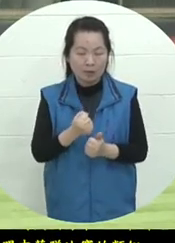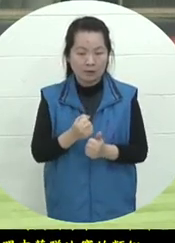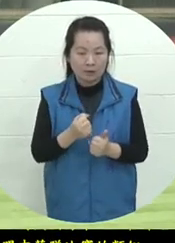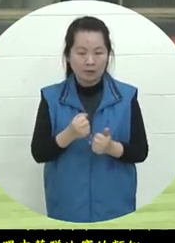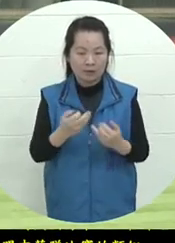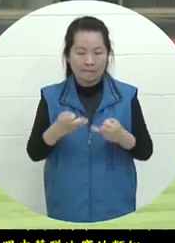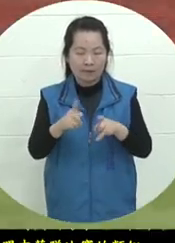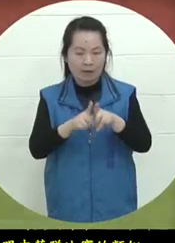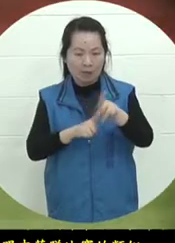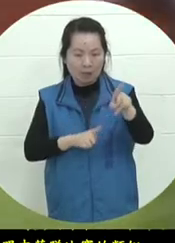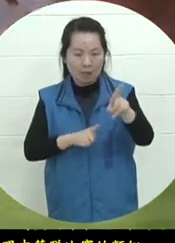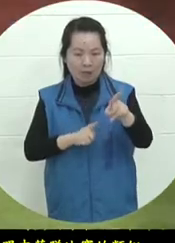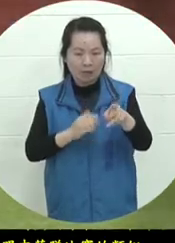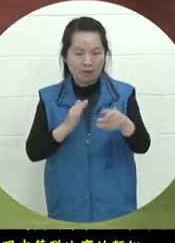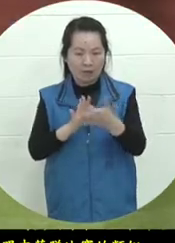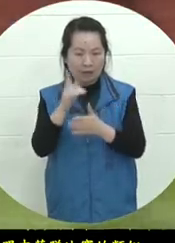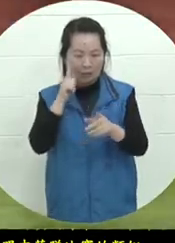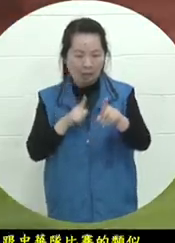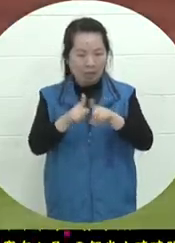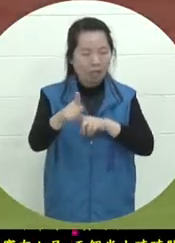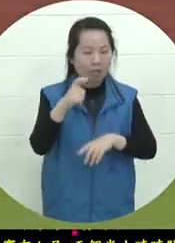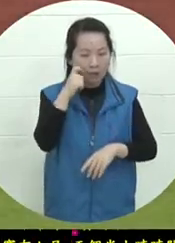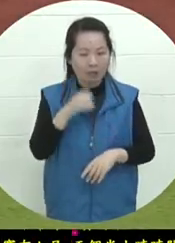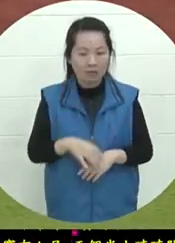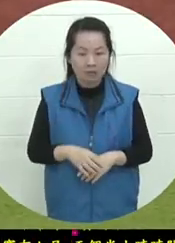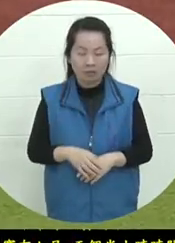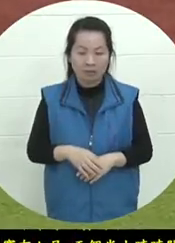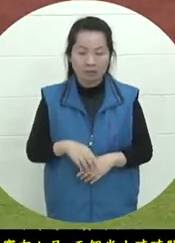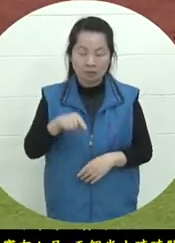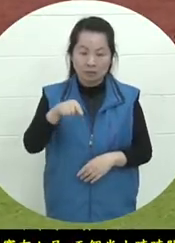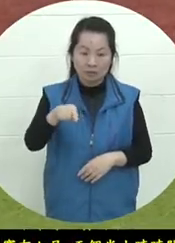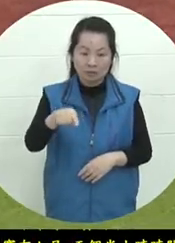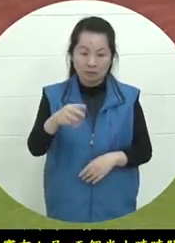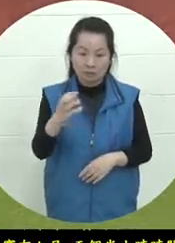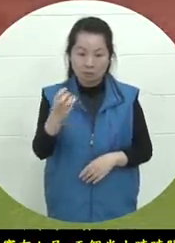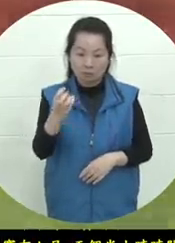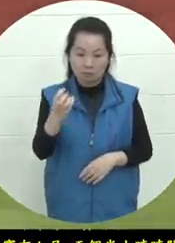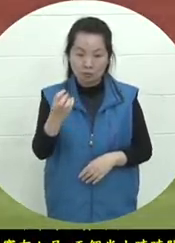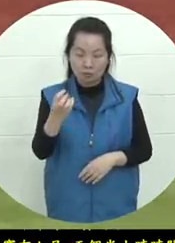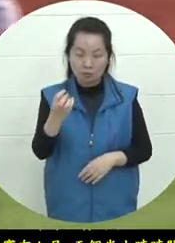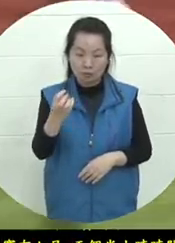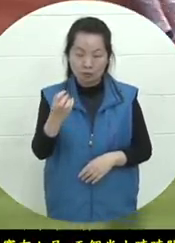, the chances of counterattack will be less and less . Is this ball blocked and